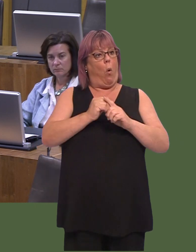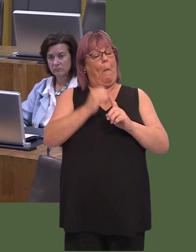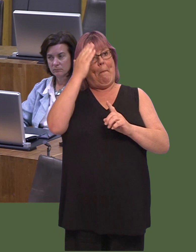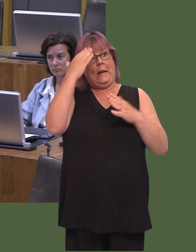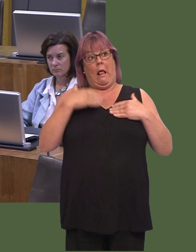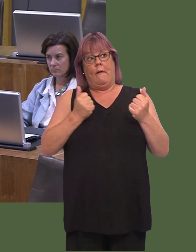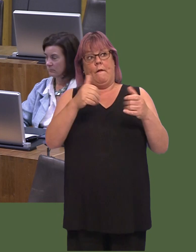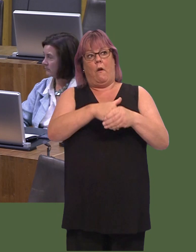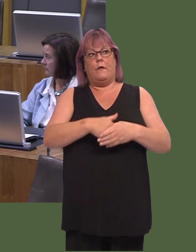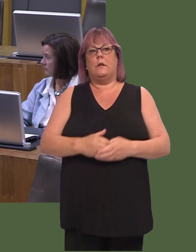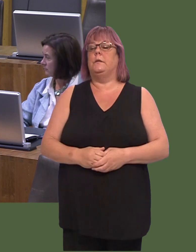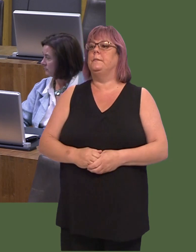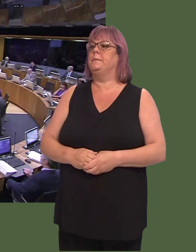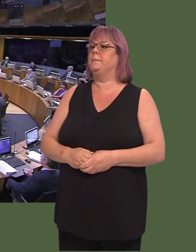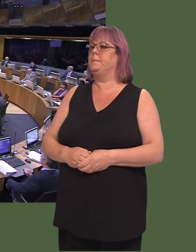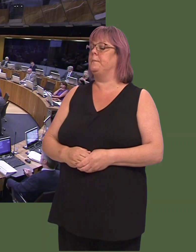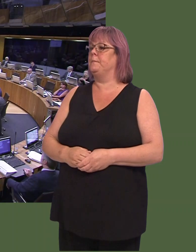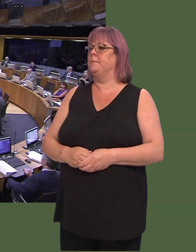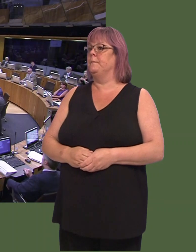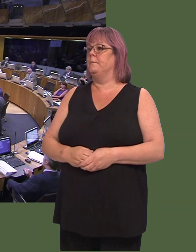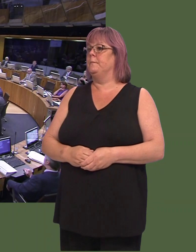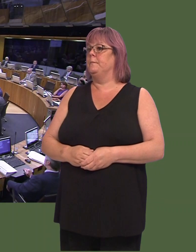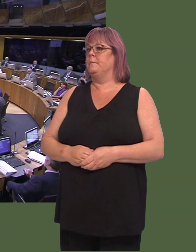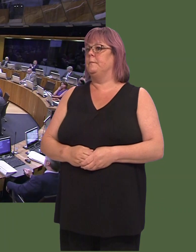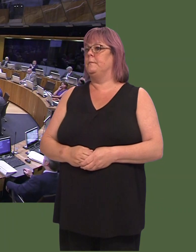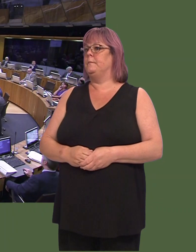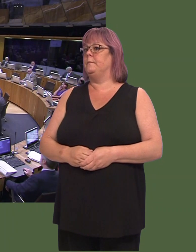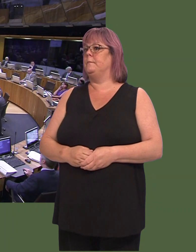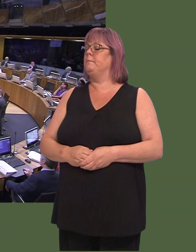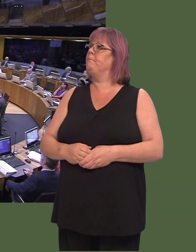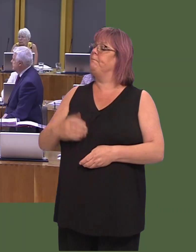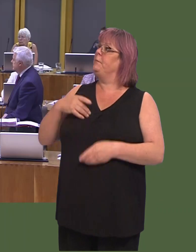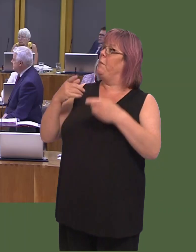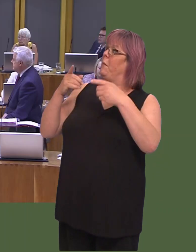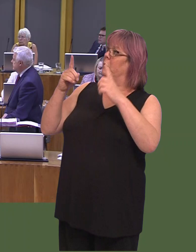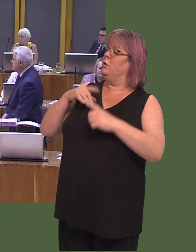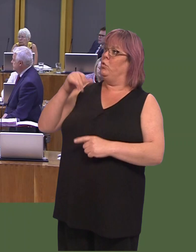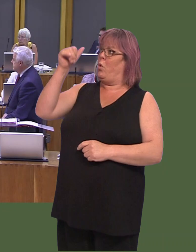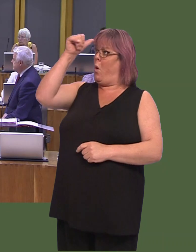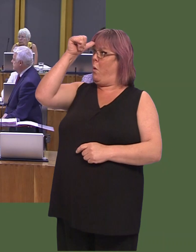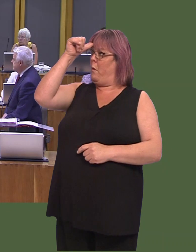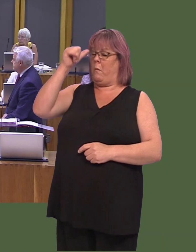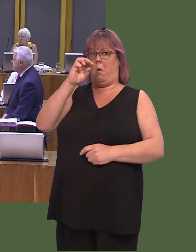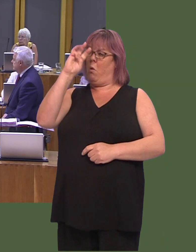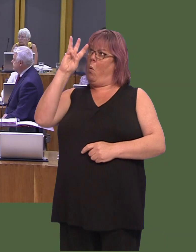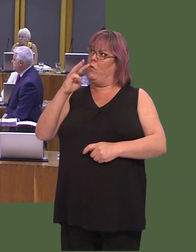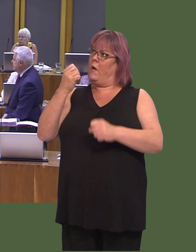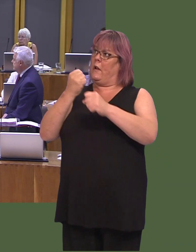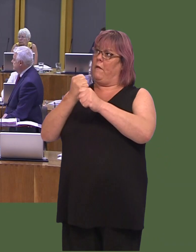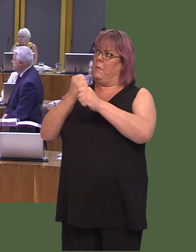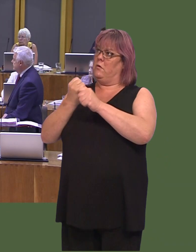Lynne Neagle AM: First Minister, you are very well aware of my deep concern about the Welsh